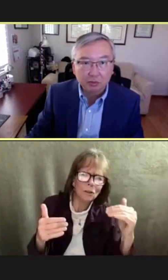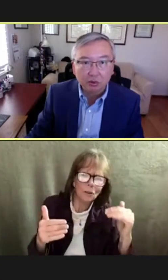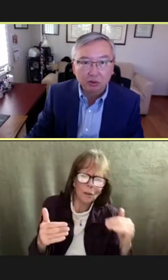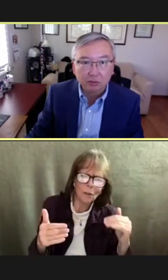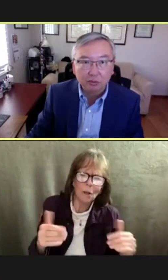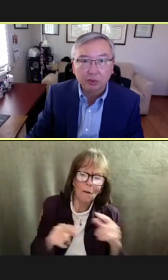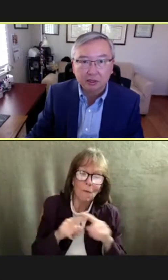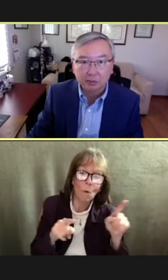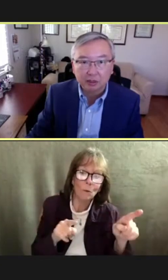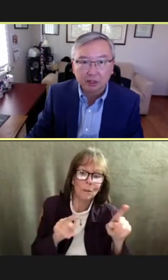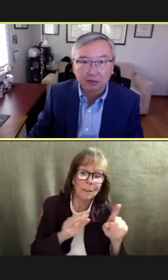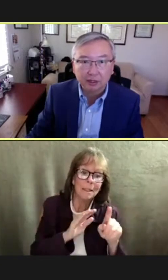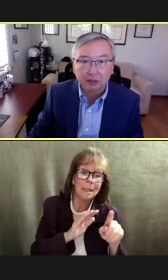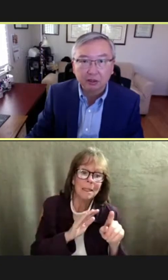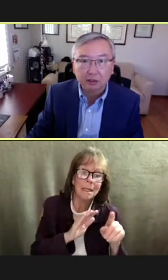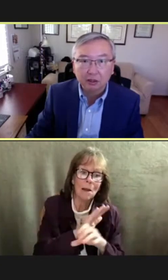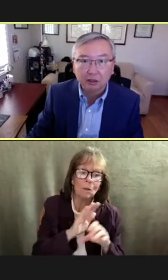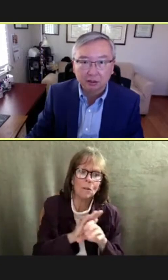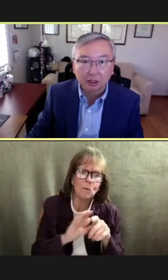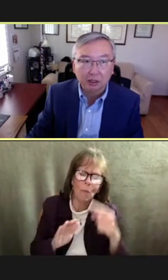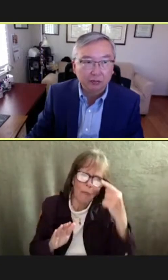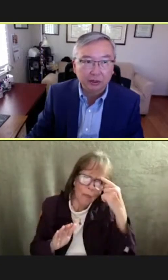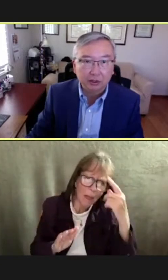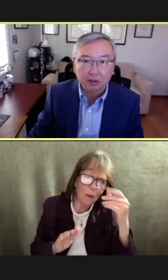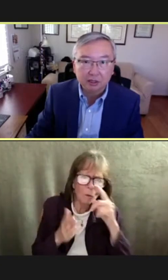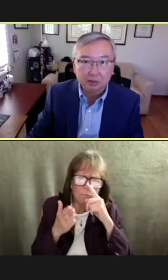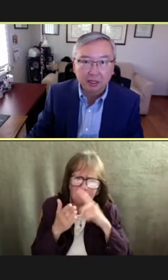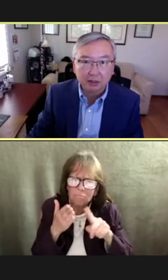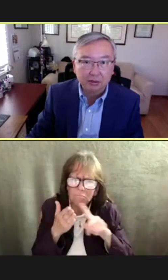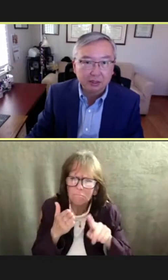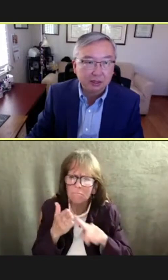would lead you to explore the possibility of an autism diagnosis?